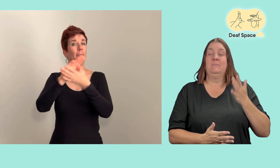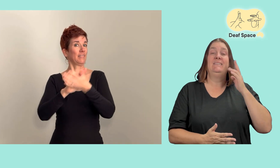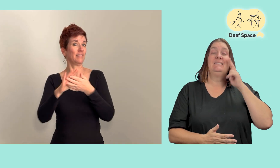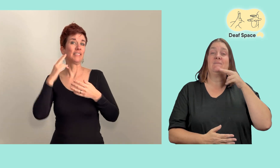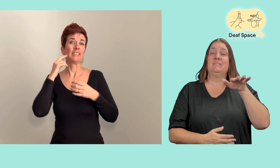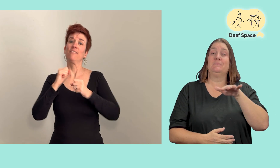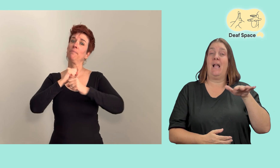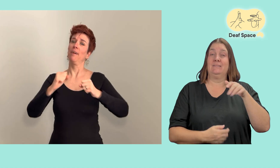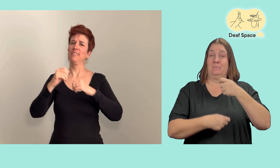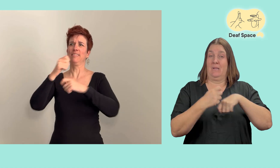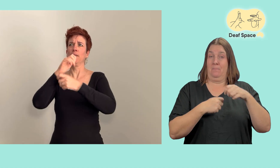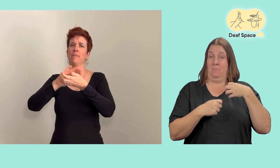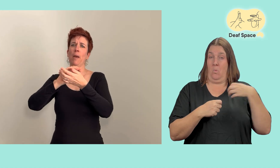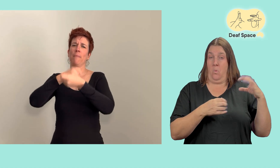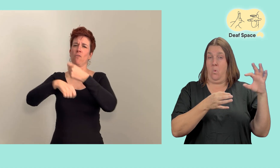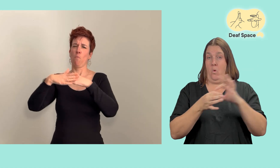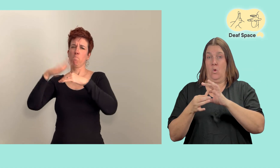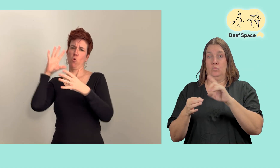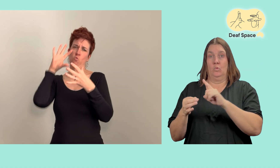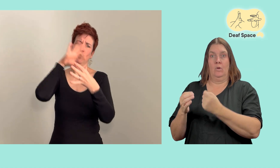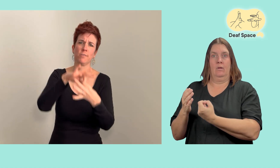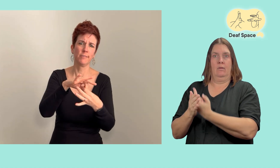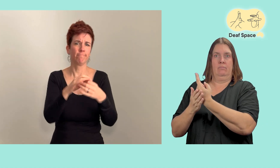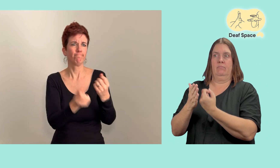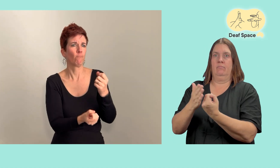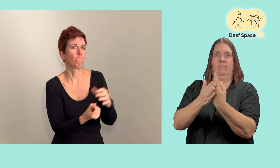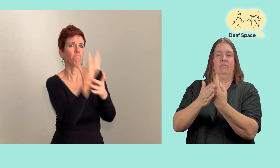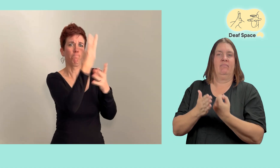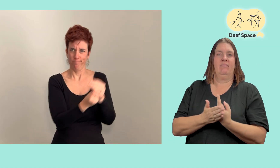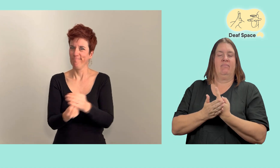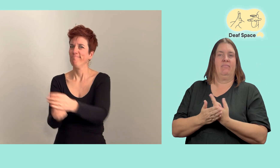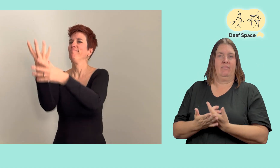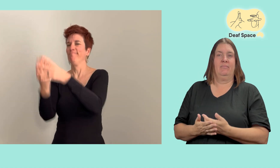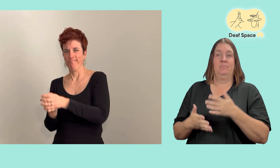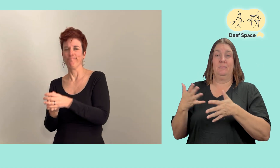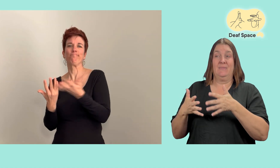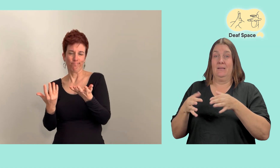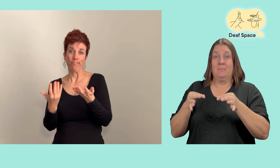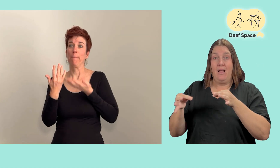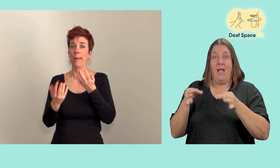It seems Deaf spaces are more connected to events and Deaf people making contact